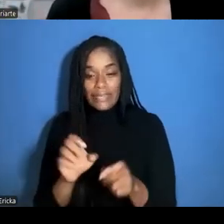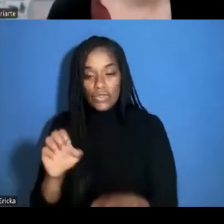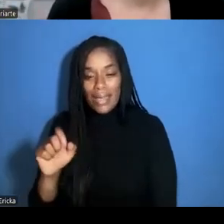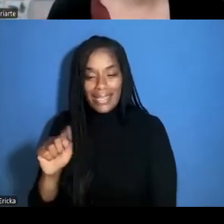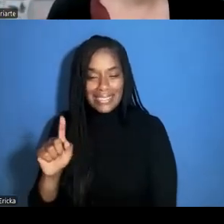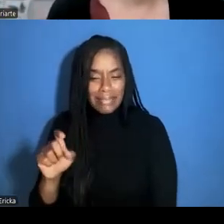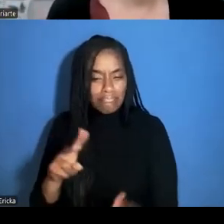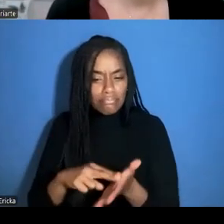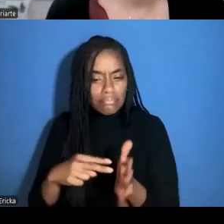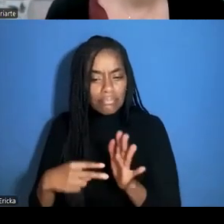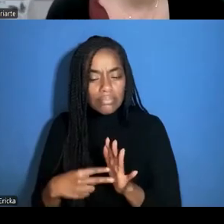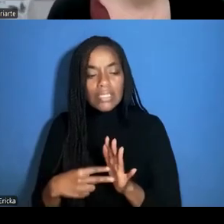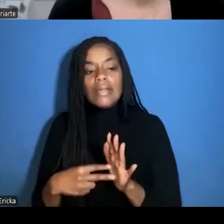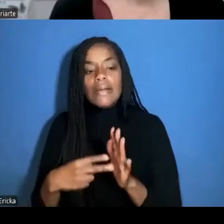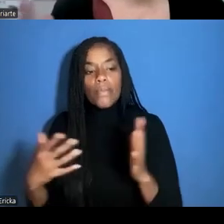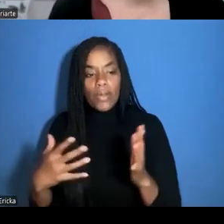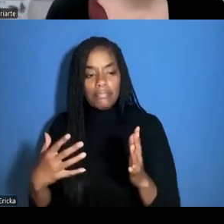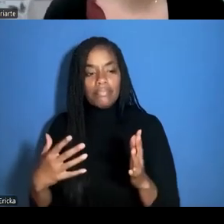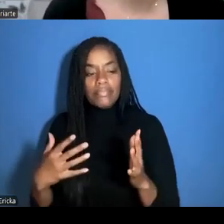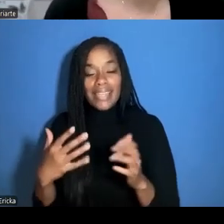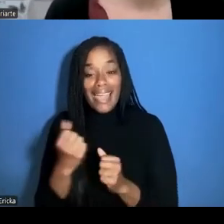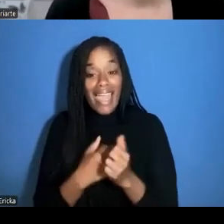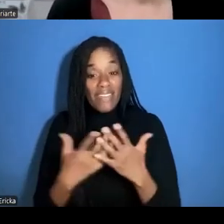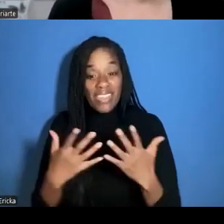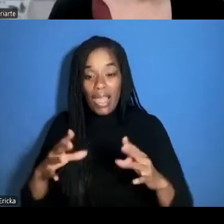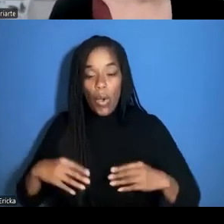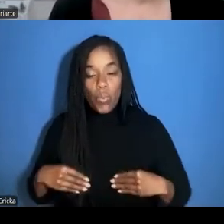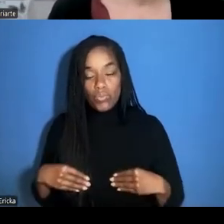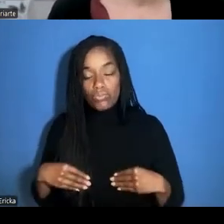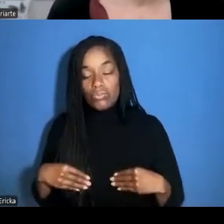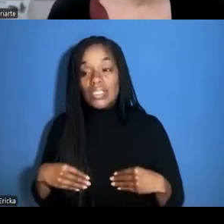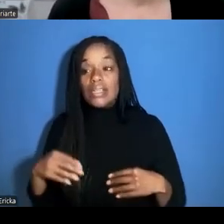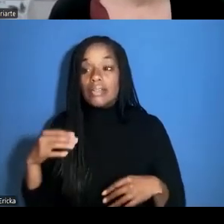My estate is made up of everything I own, whether it be real property,